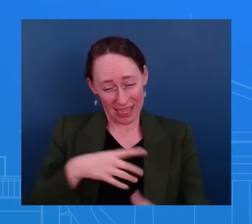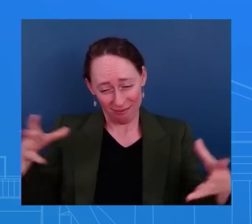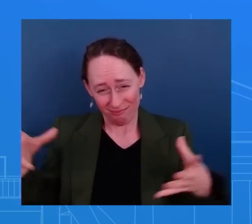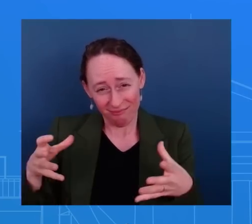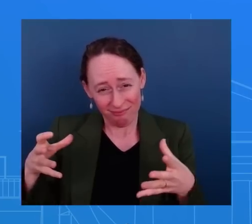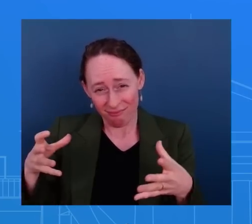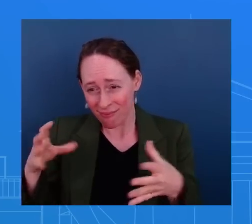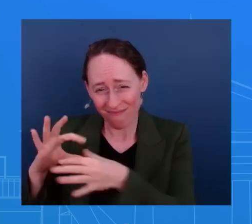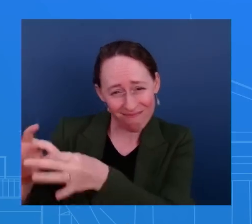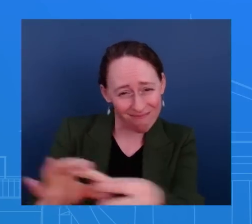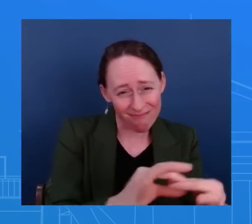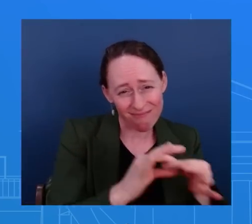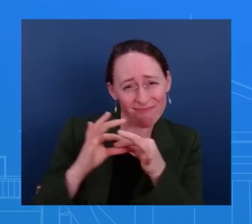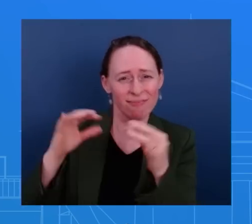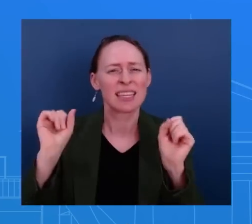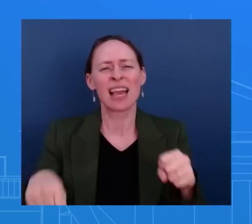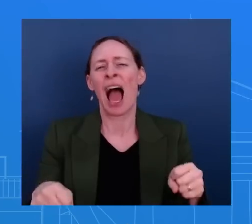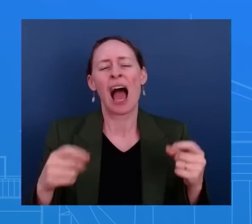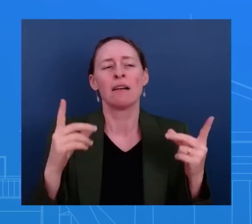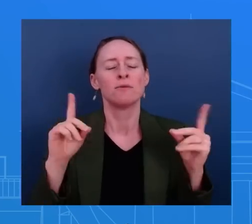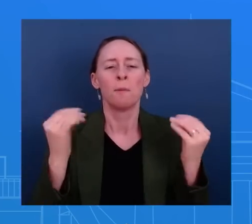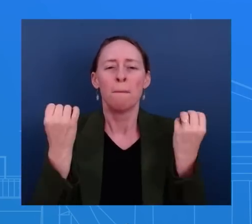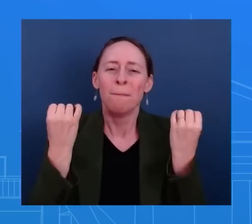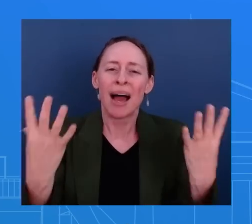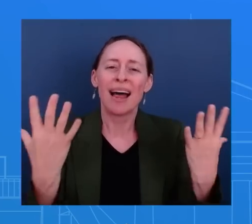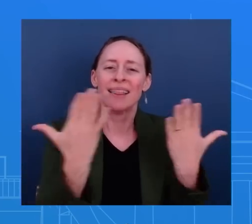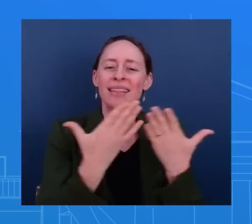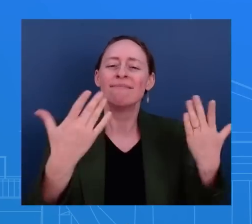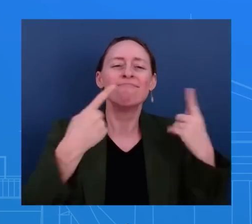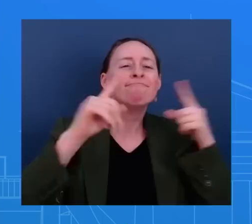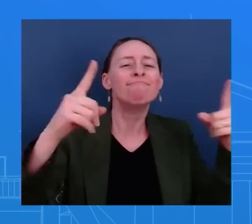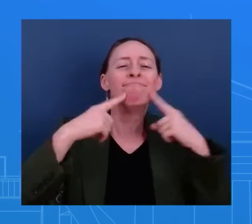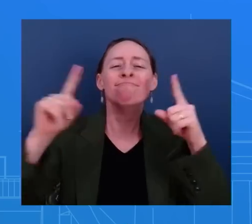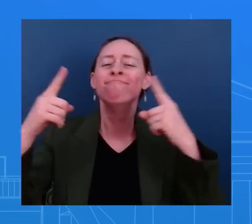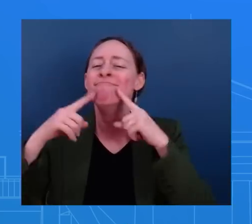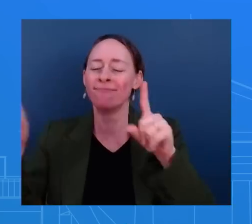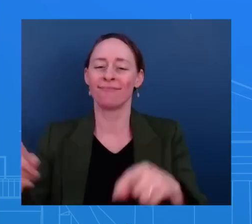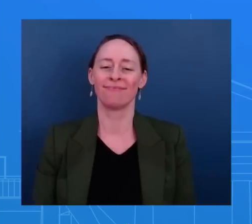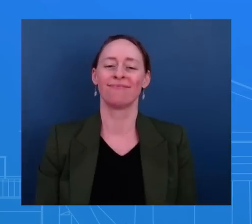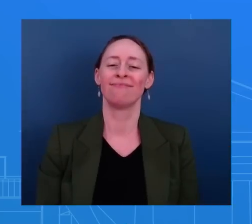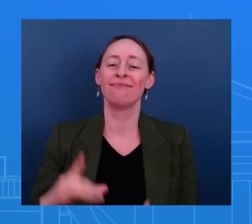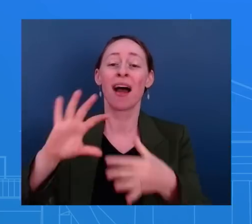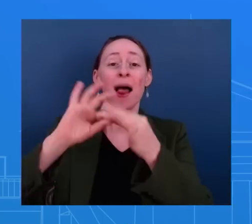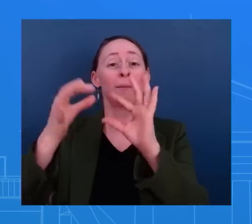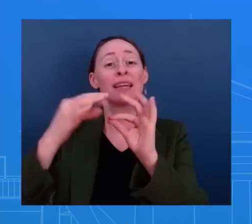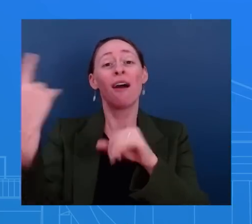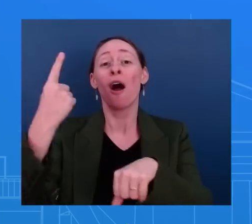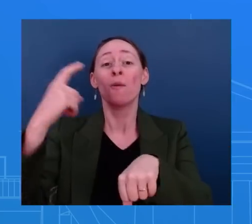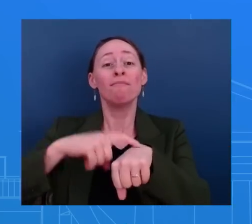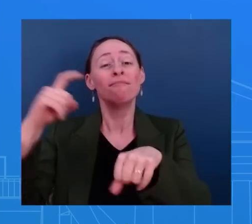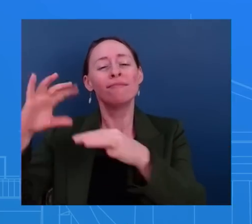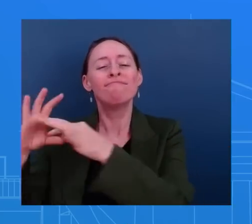And the Olympics remind us that despite our differences, we come -- we can come together to achieve greatness.